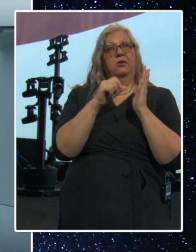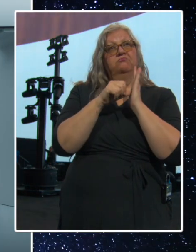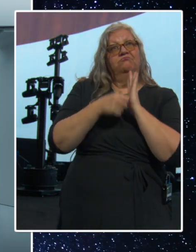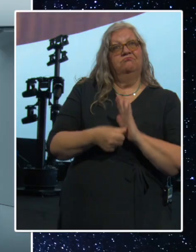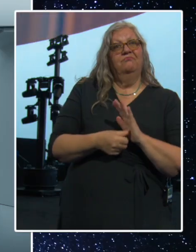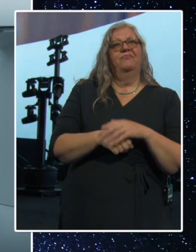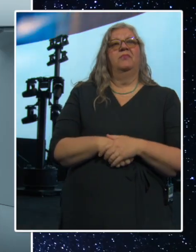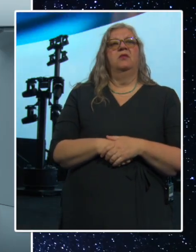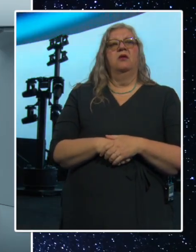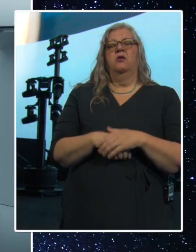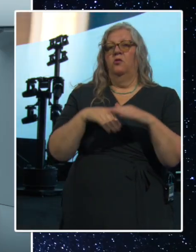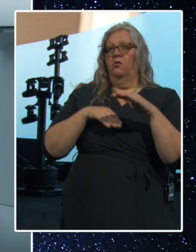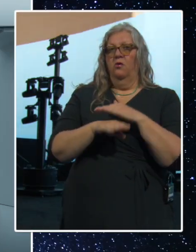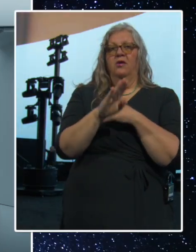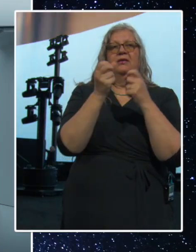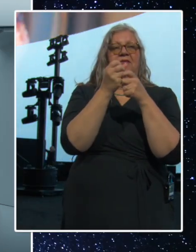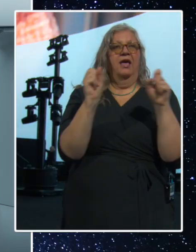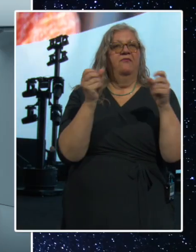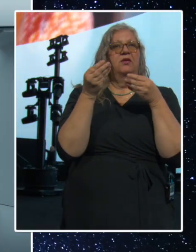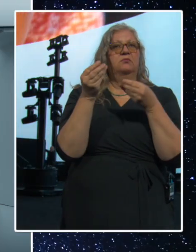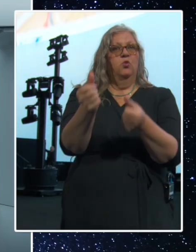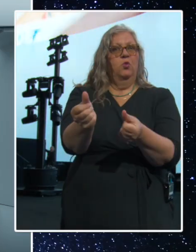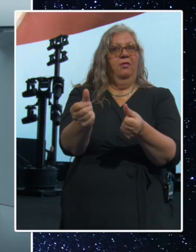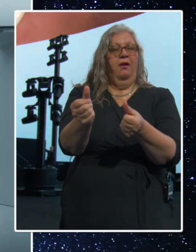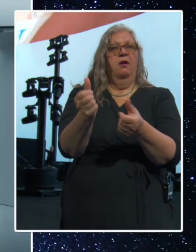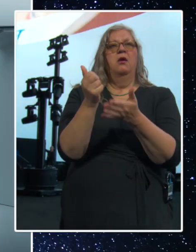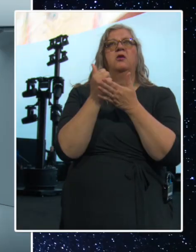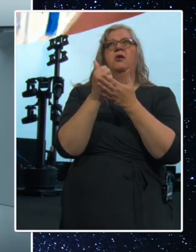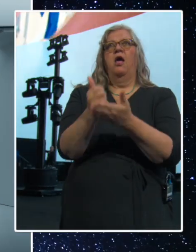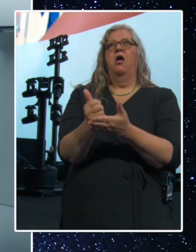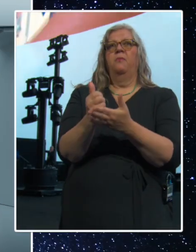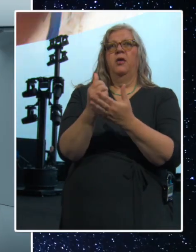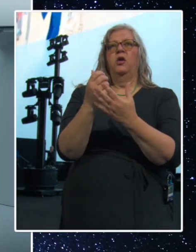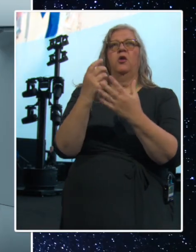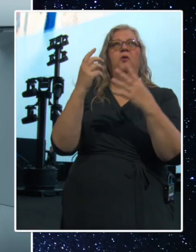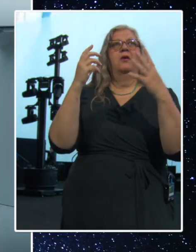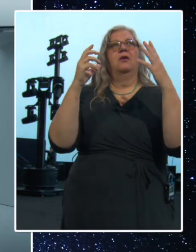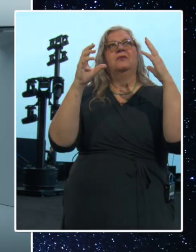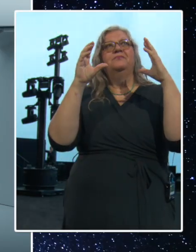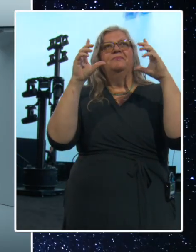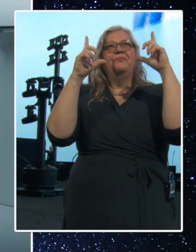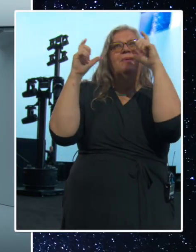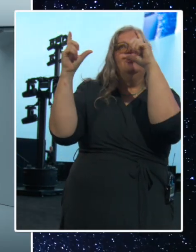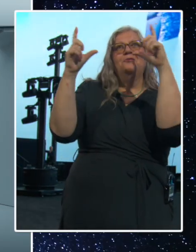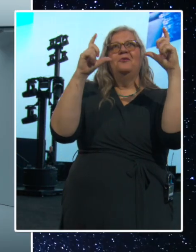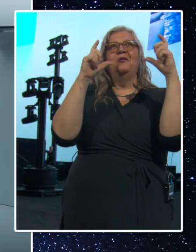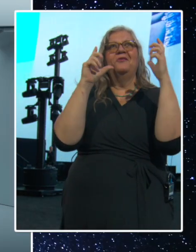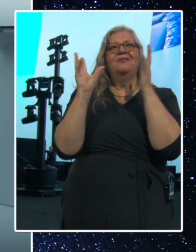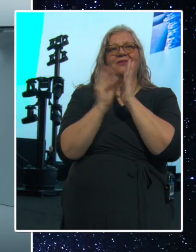From letting you board safely and smoothly to helping you capture your memories during the cruise.